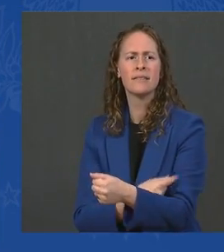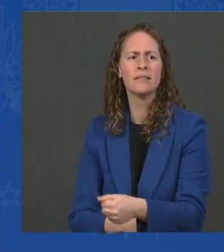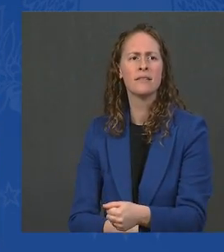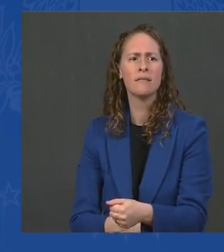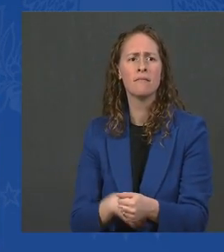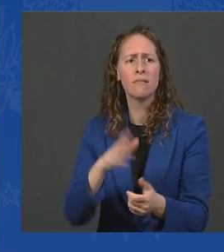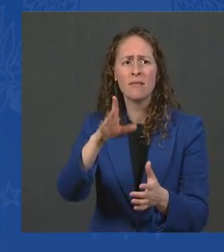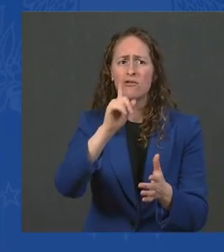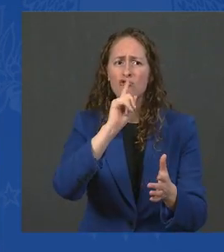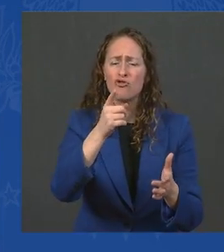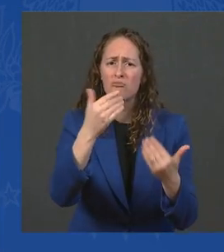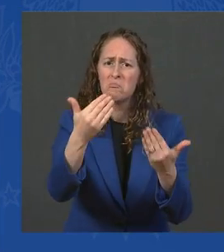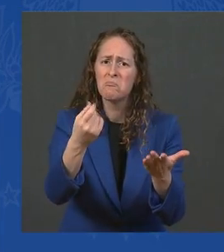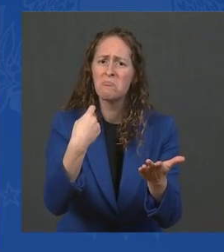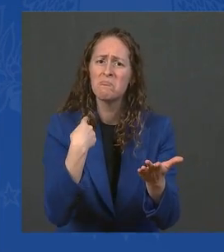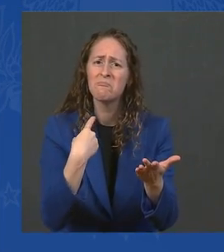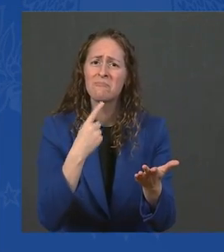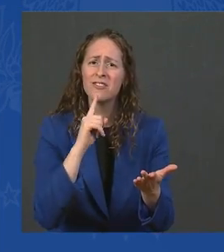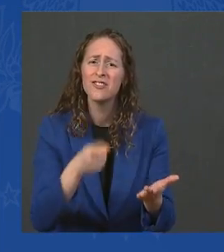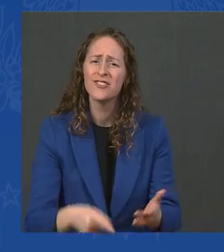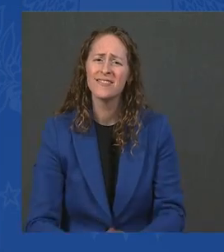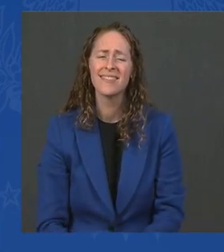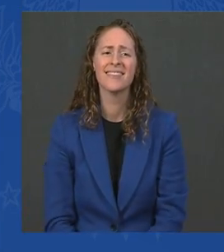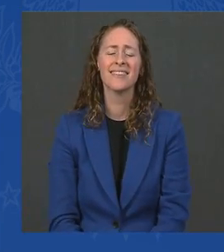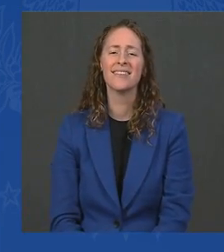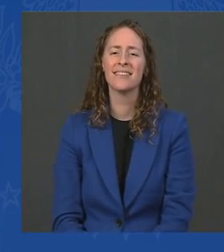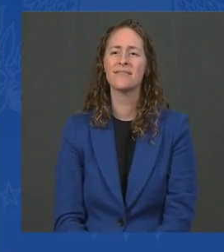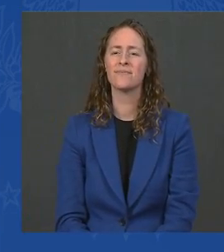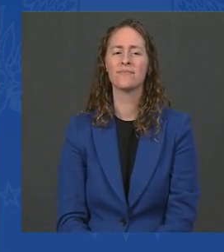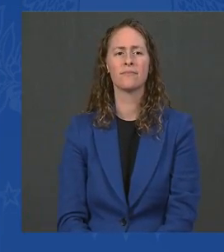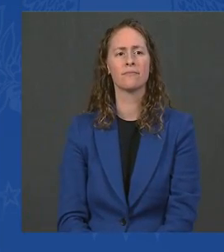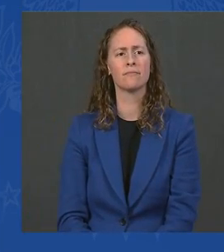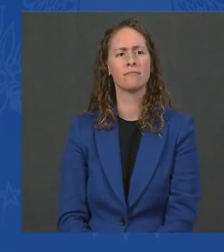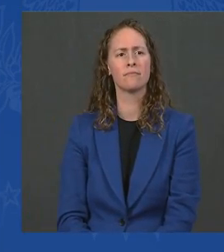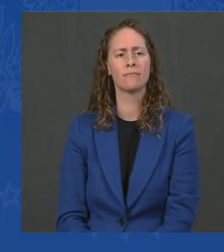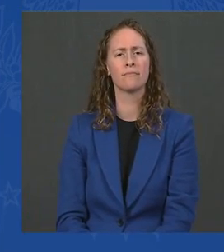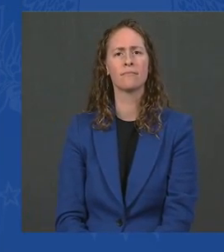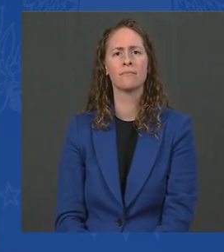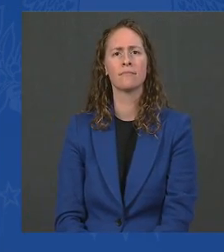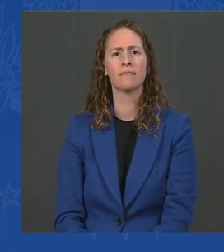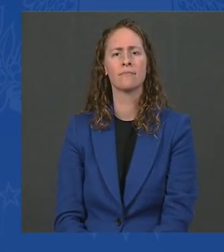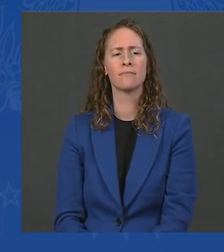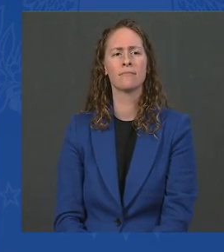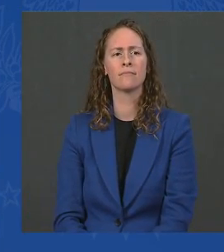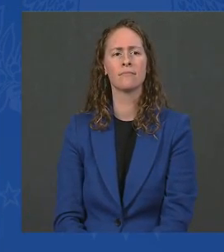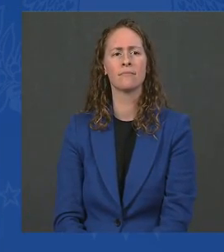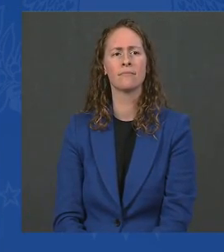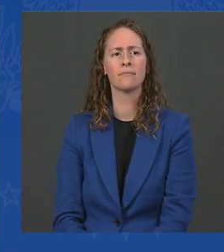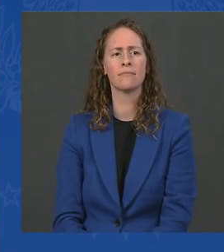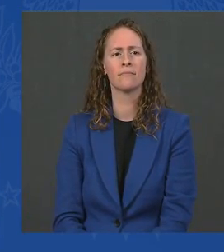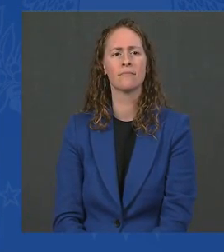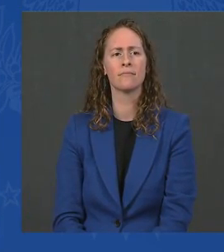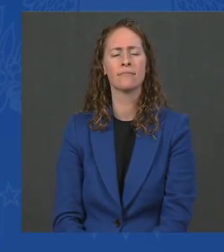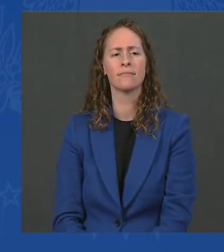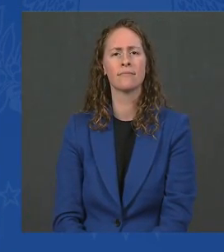Look, I'm so disappointed